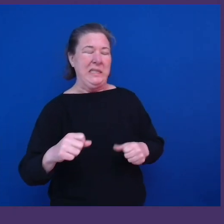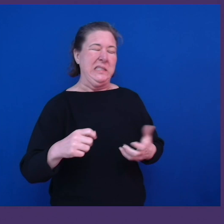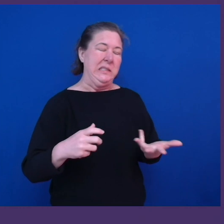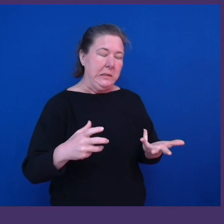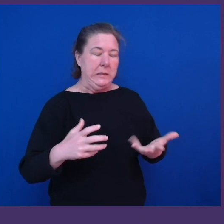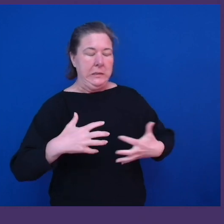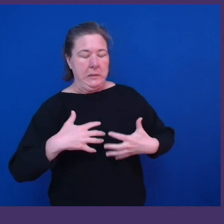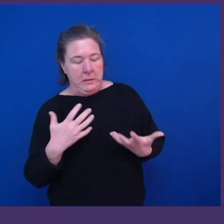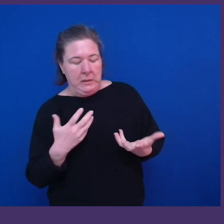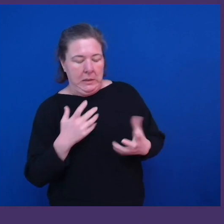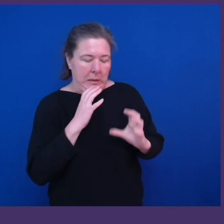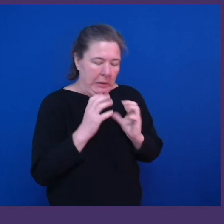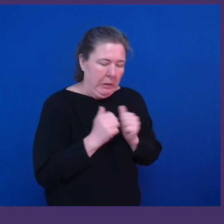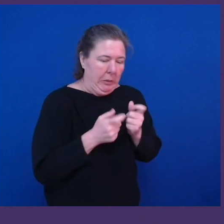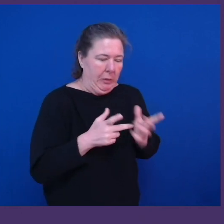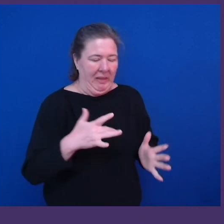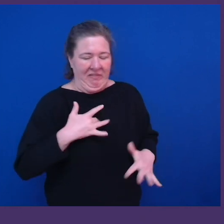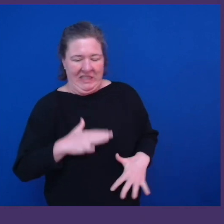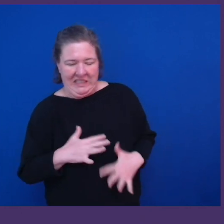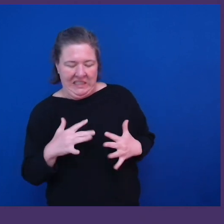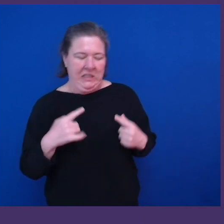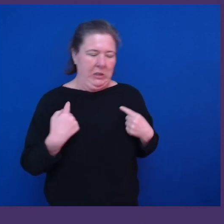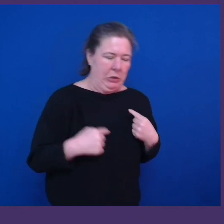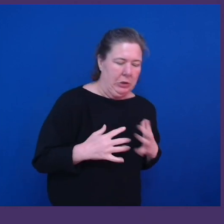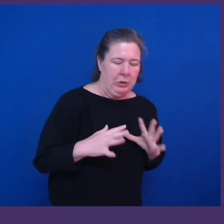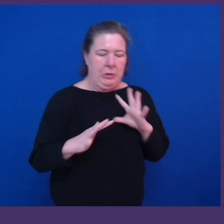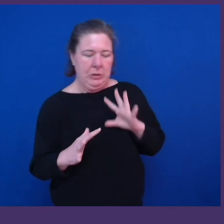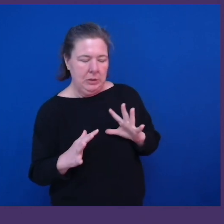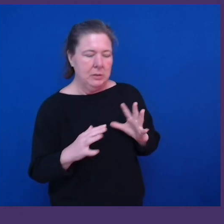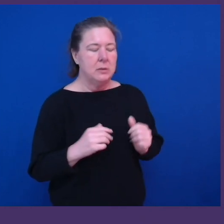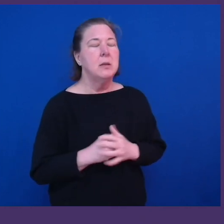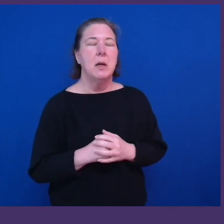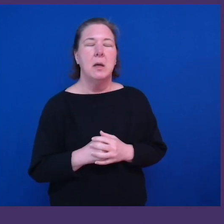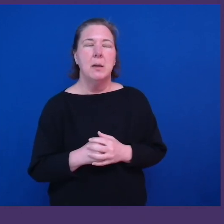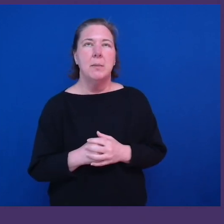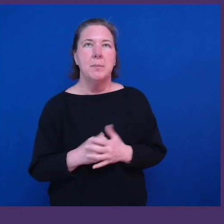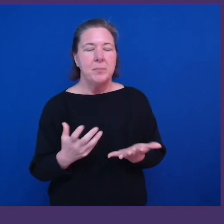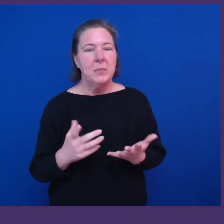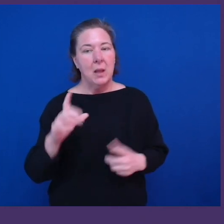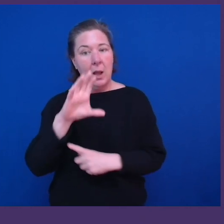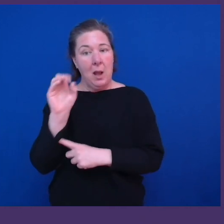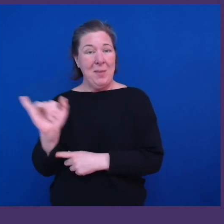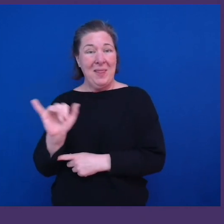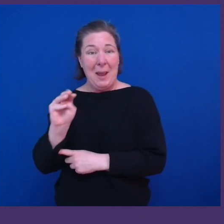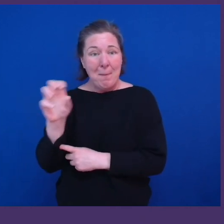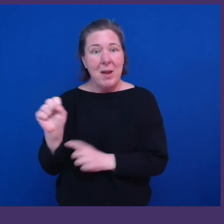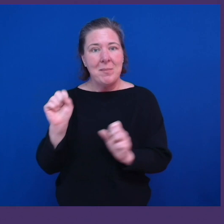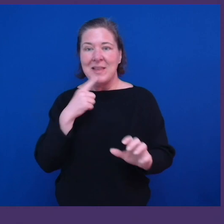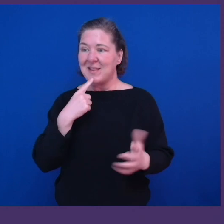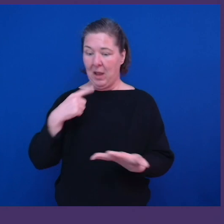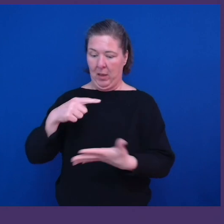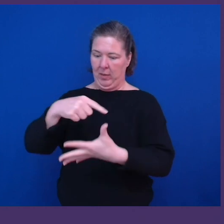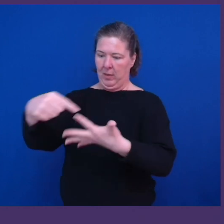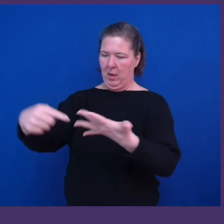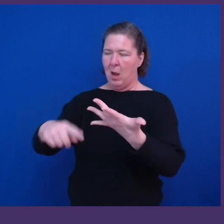where people feel anxious and nervous, a company like Microsoft can say, "These are tools available to all employees."